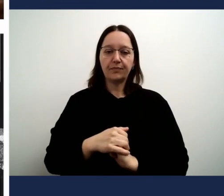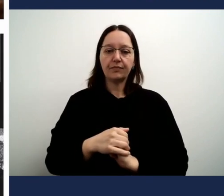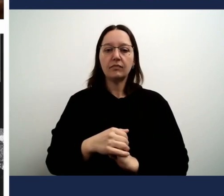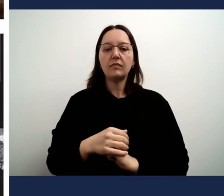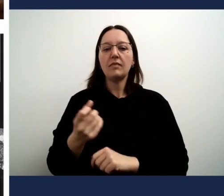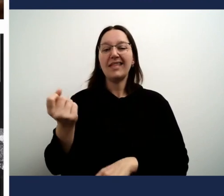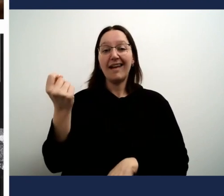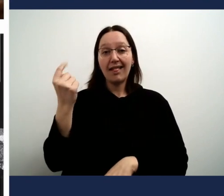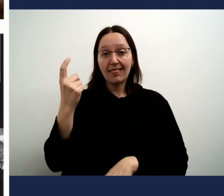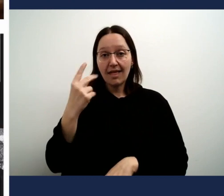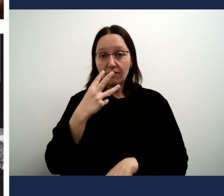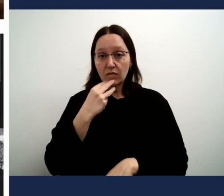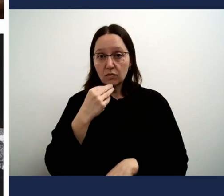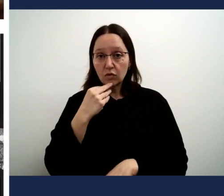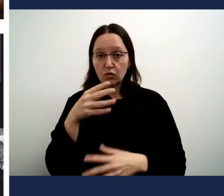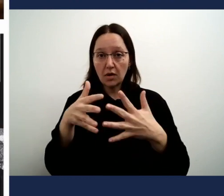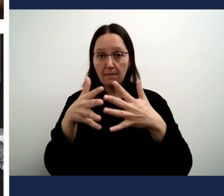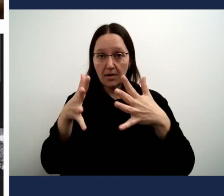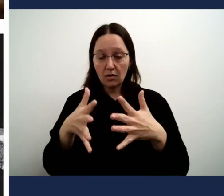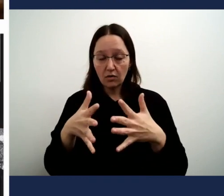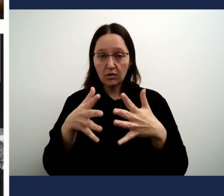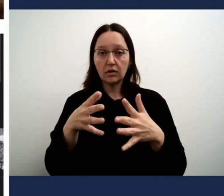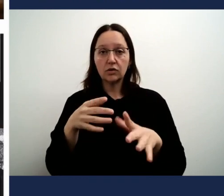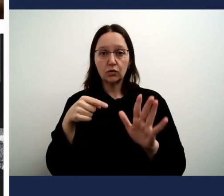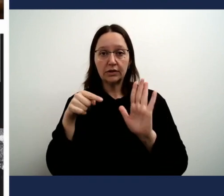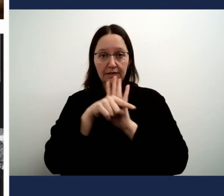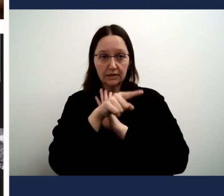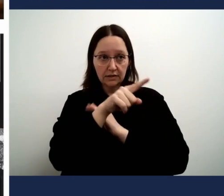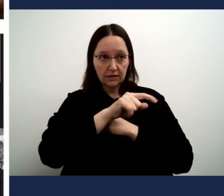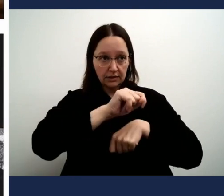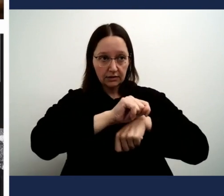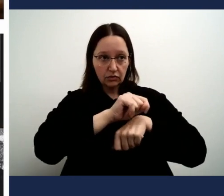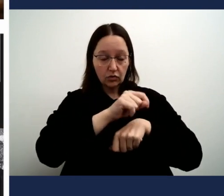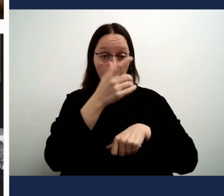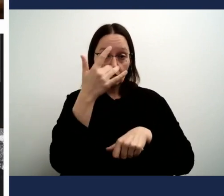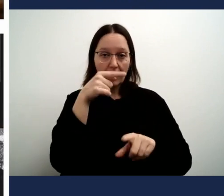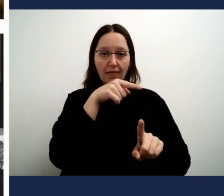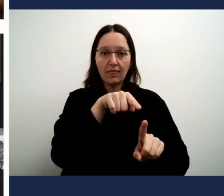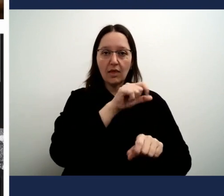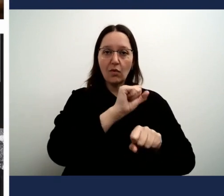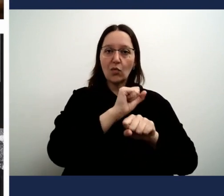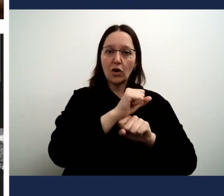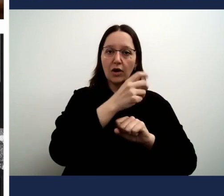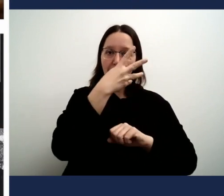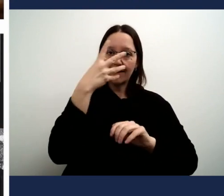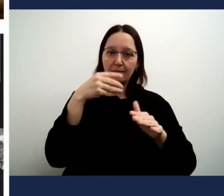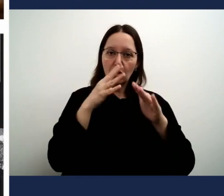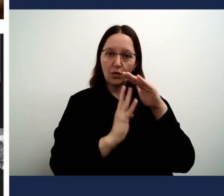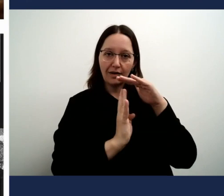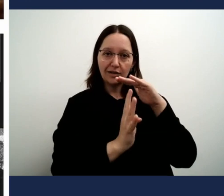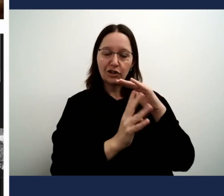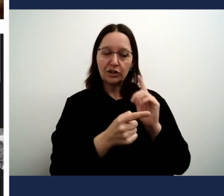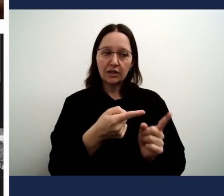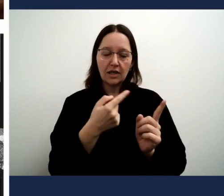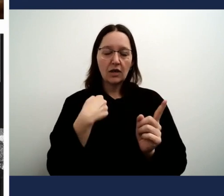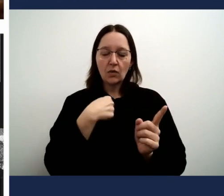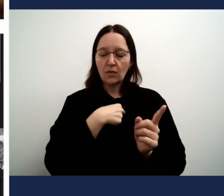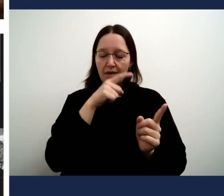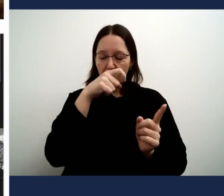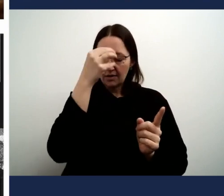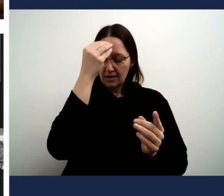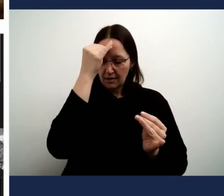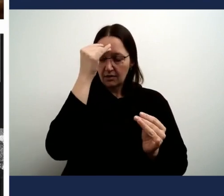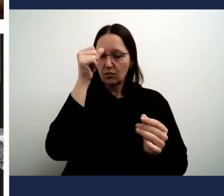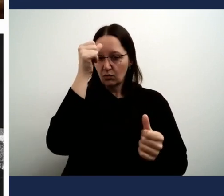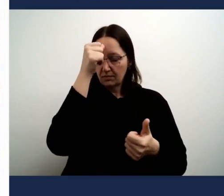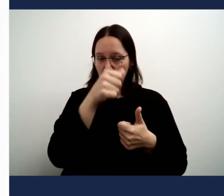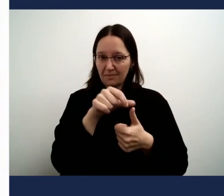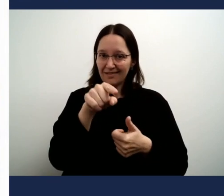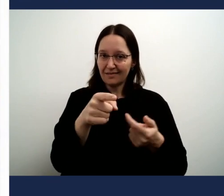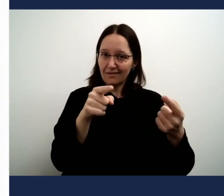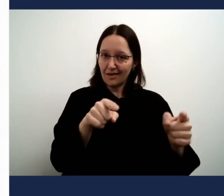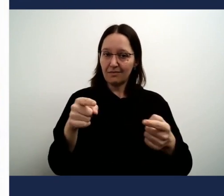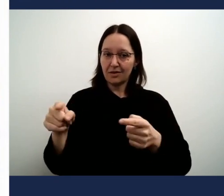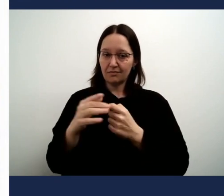otherness. Antisecularism and a